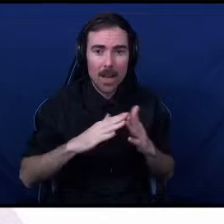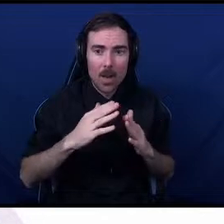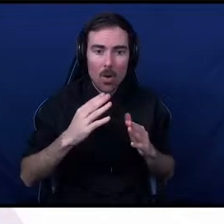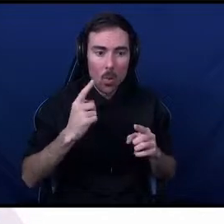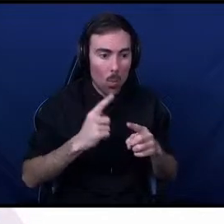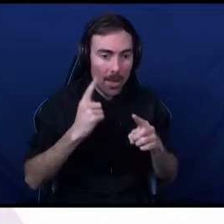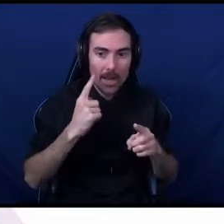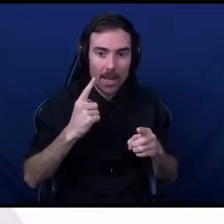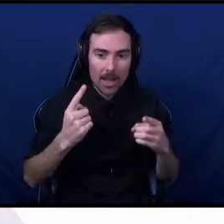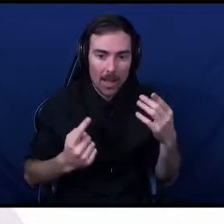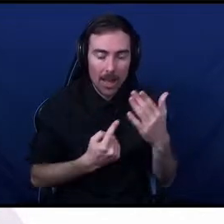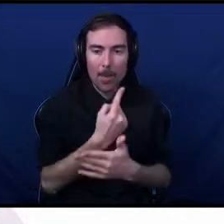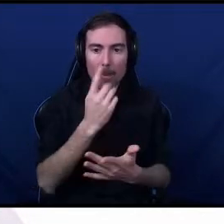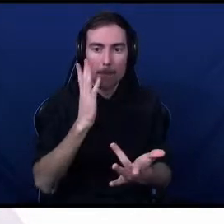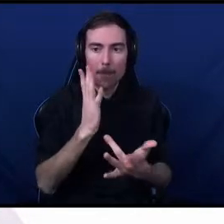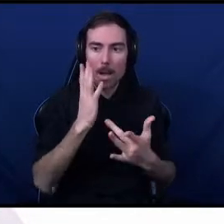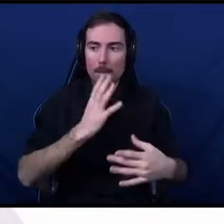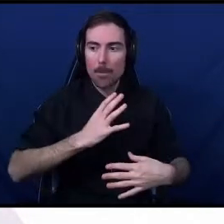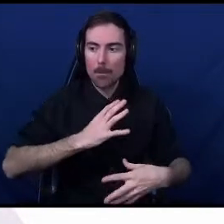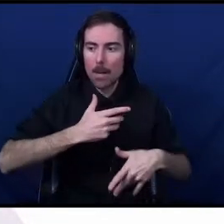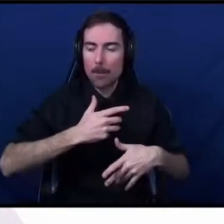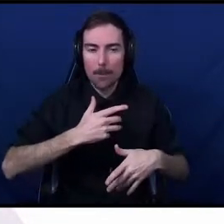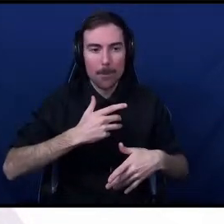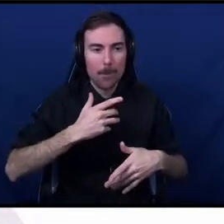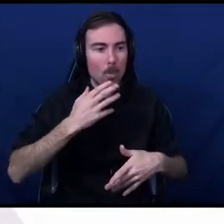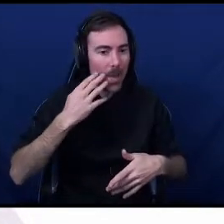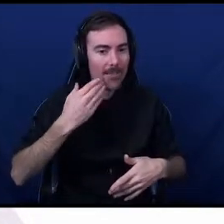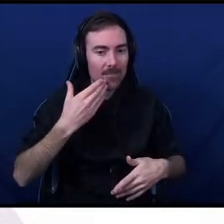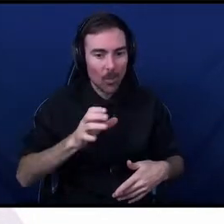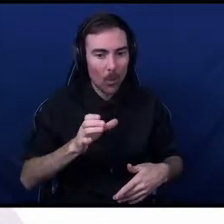change and adapt when we are forced to when things don't work.